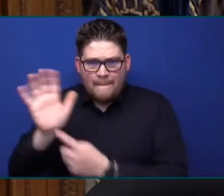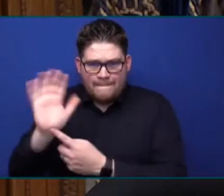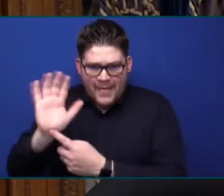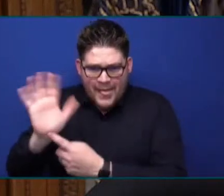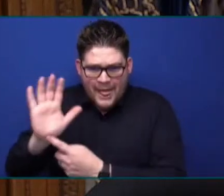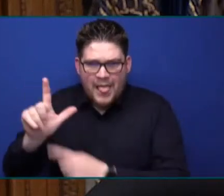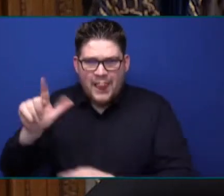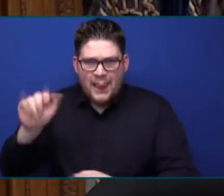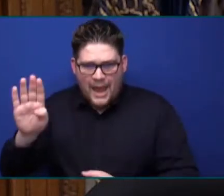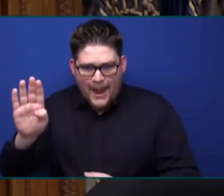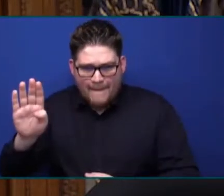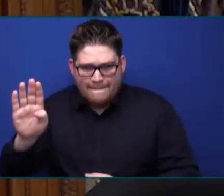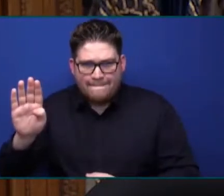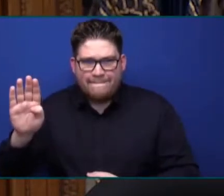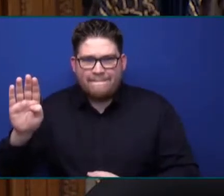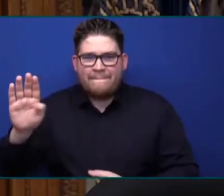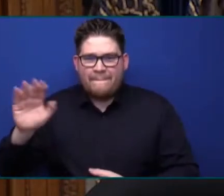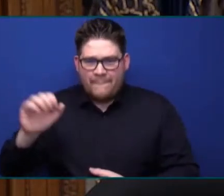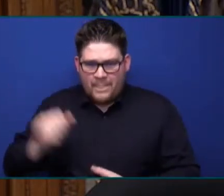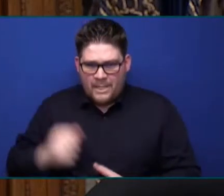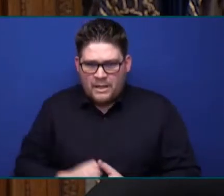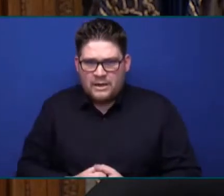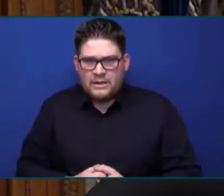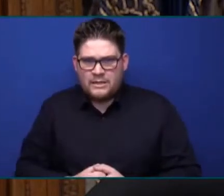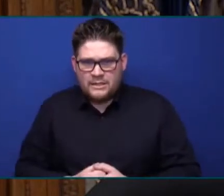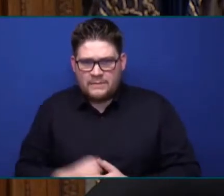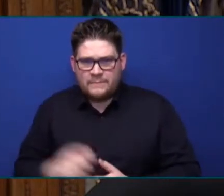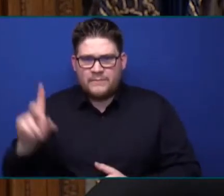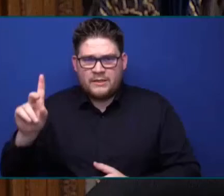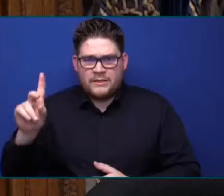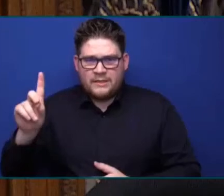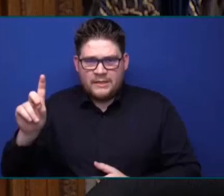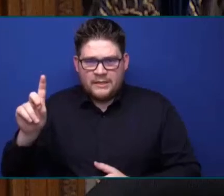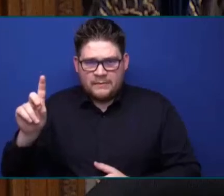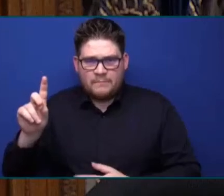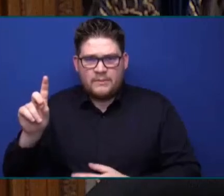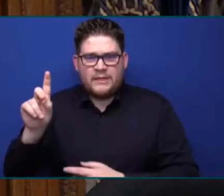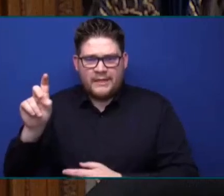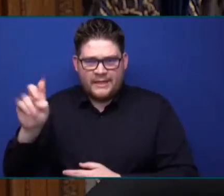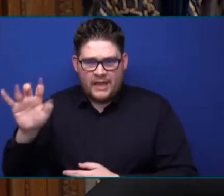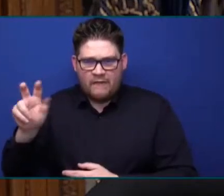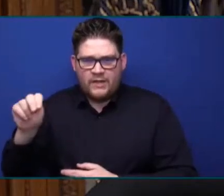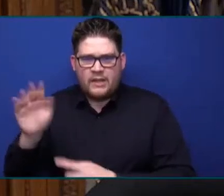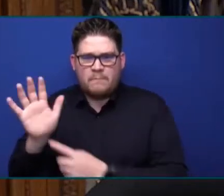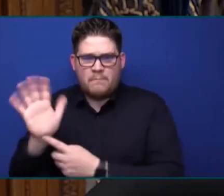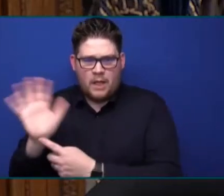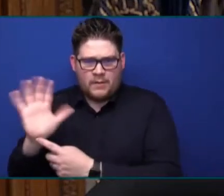president and CEO, Insurance Corp. of British Columbia; Ash MacLeod, managing director and